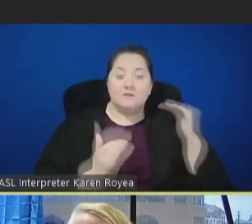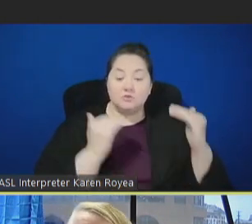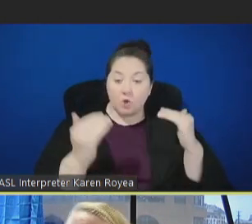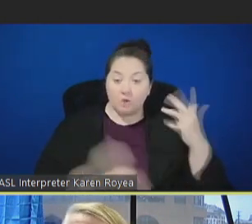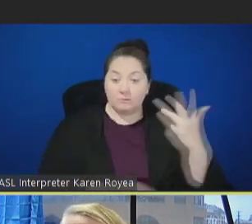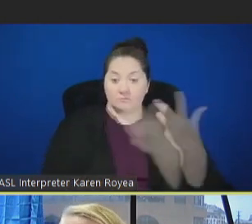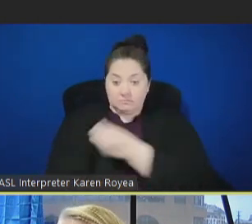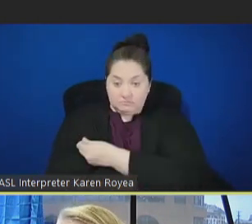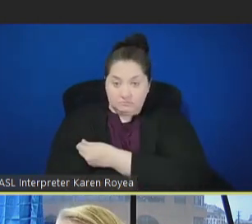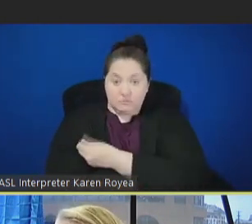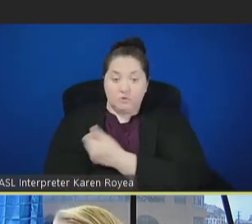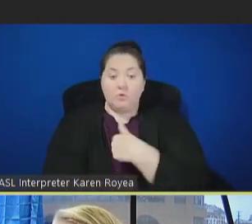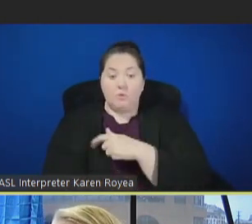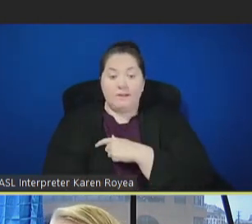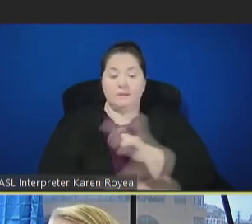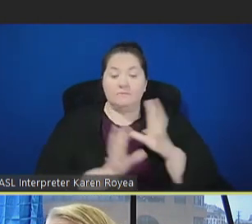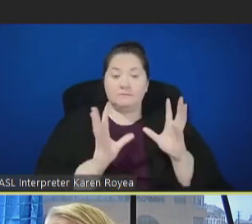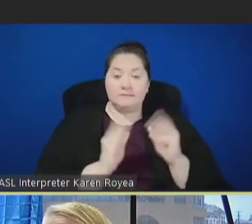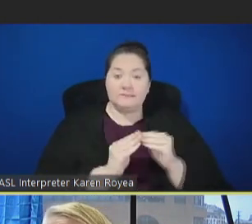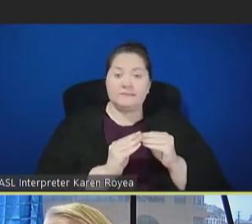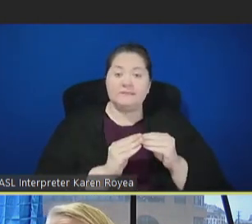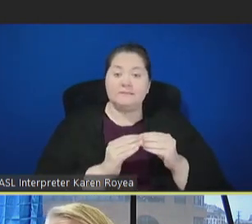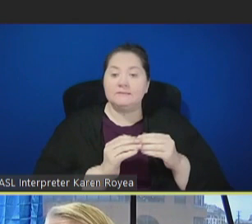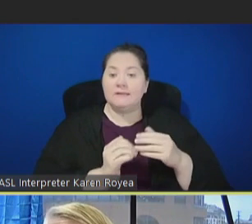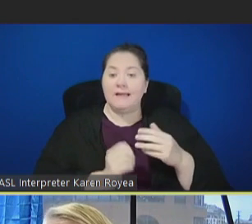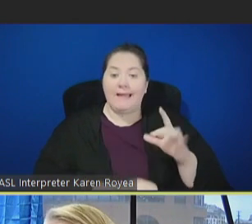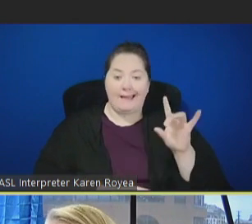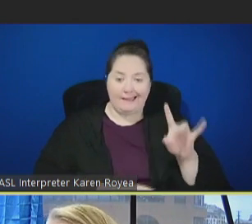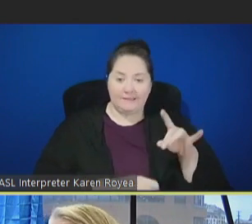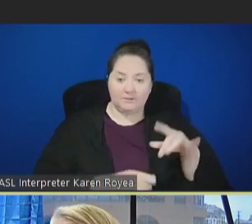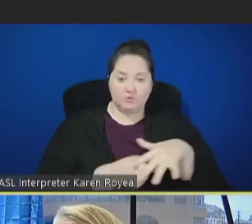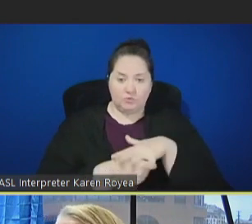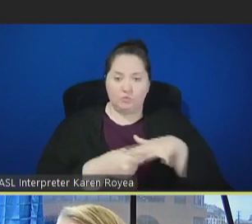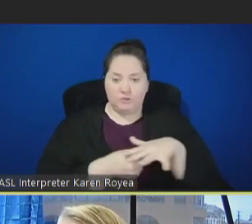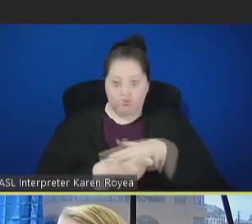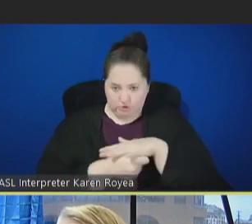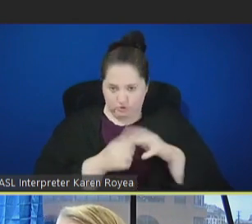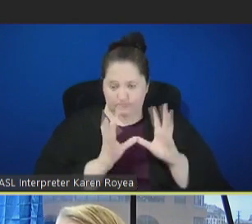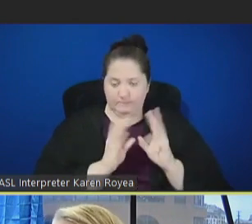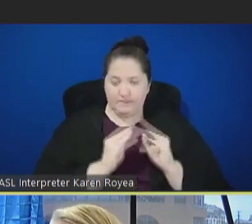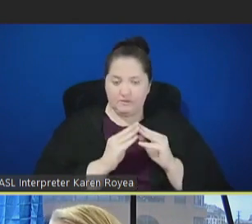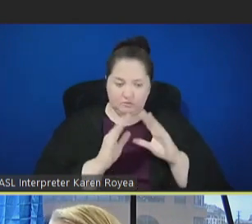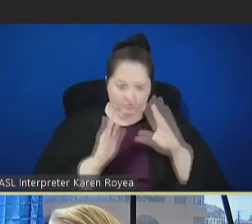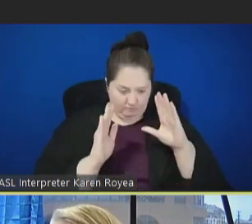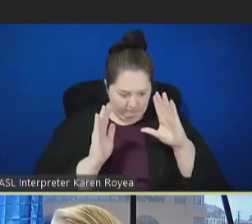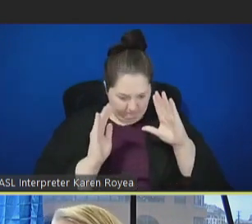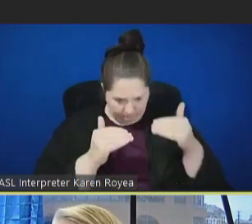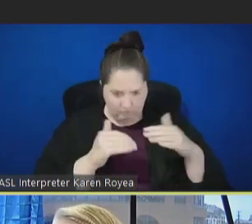We will be convening a series of eight regional meetings focused on improving adult immunization